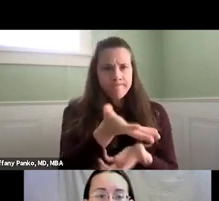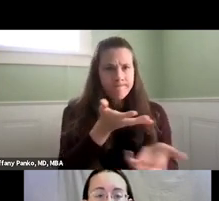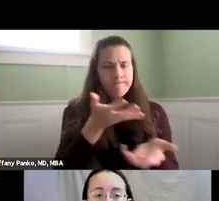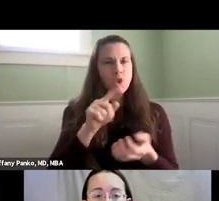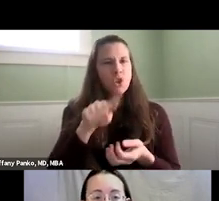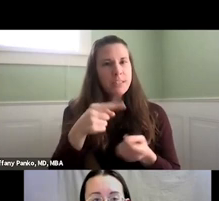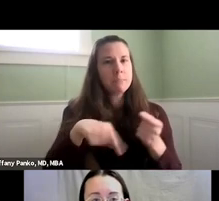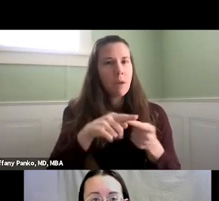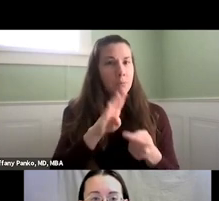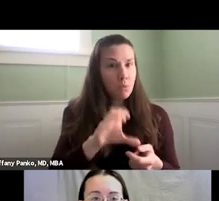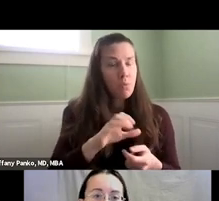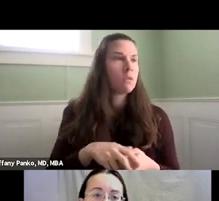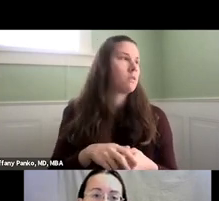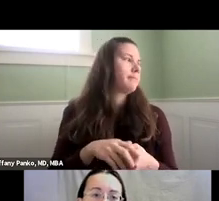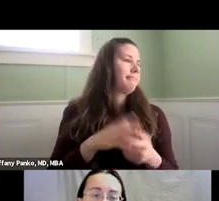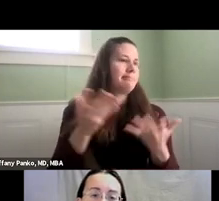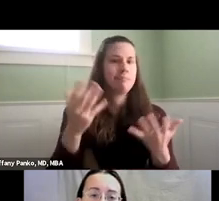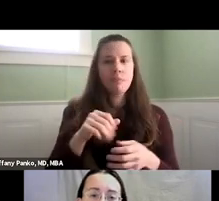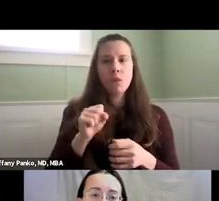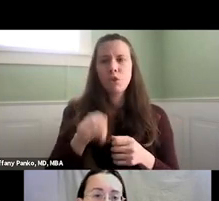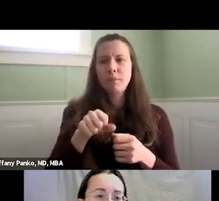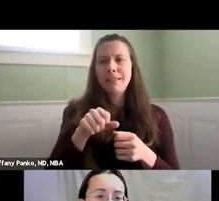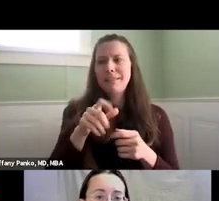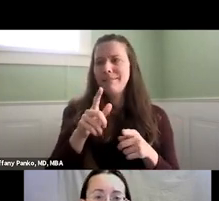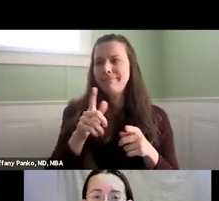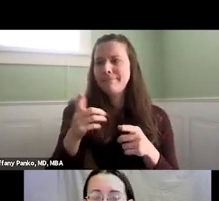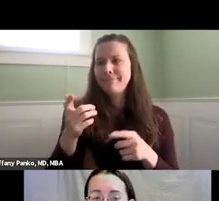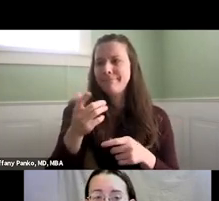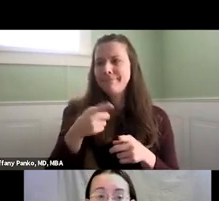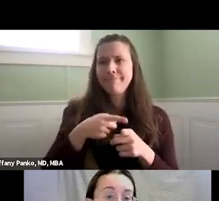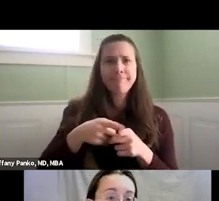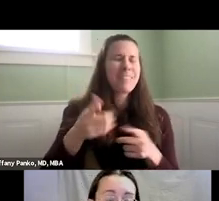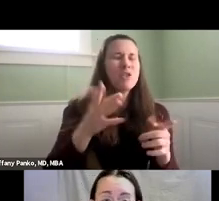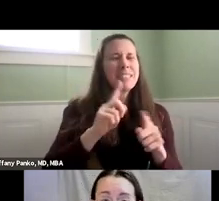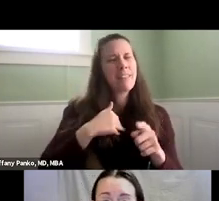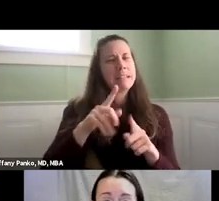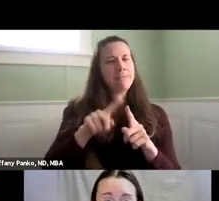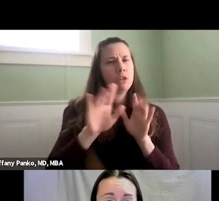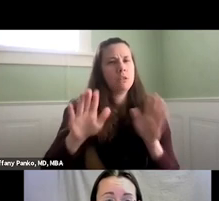be other specialists – who can talk with patients just about contraceptive use for